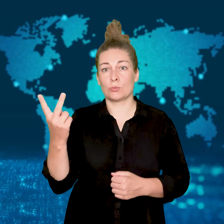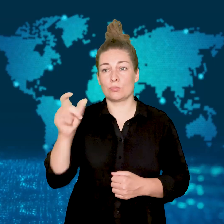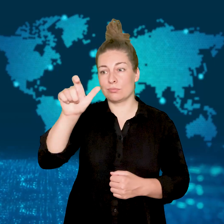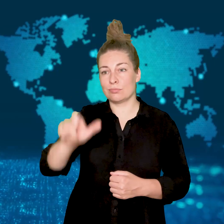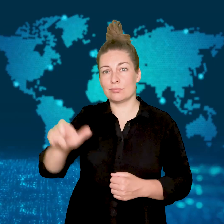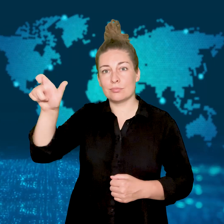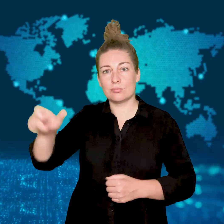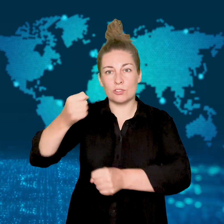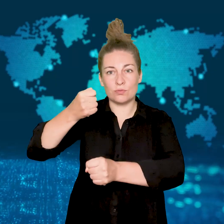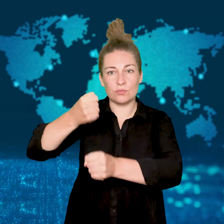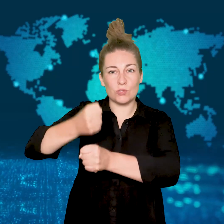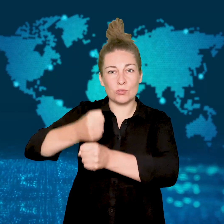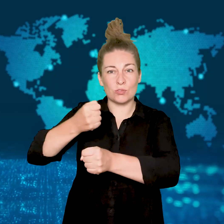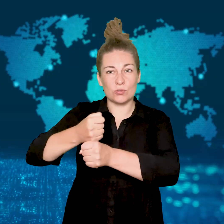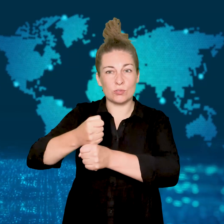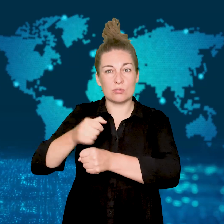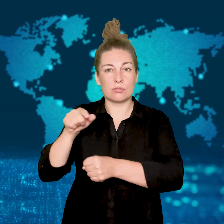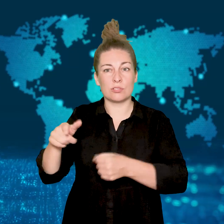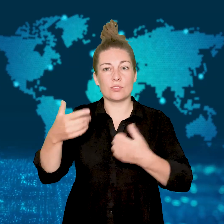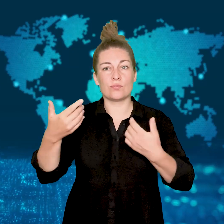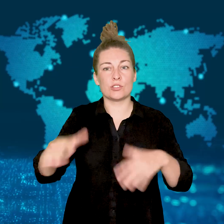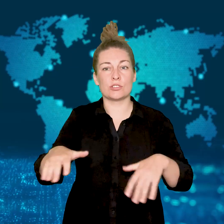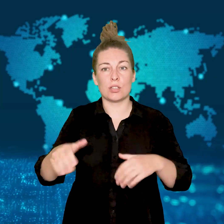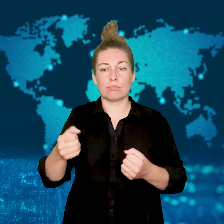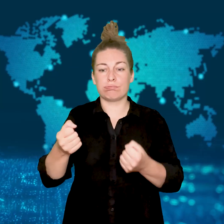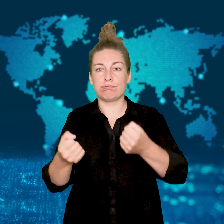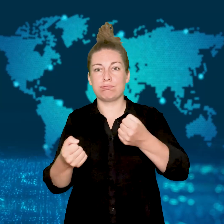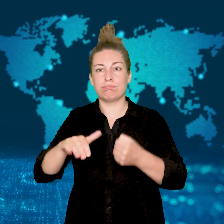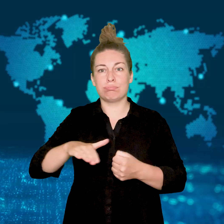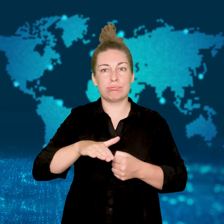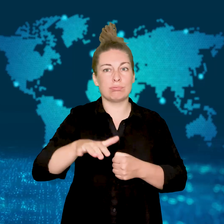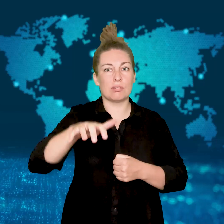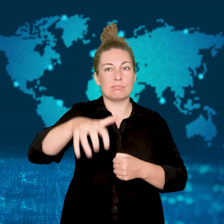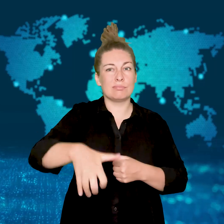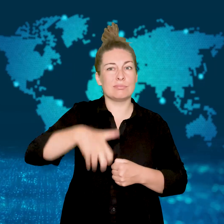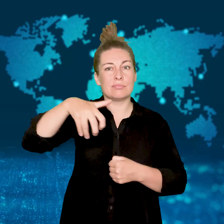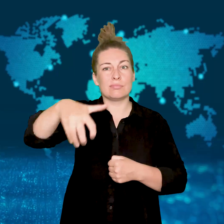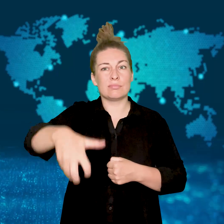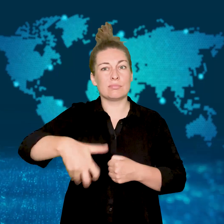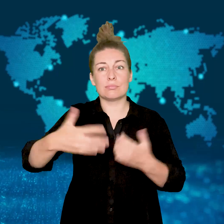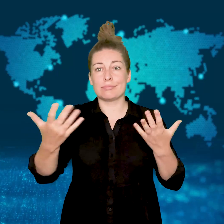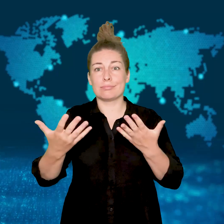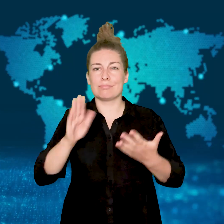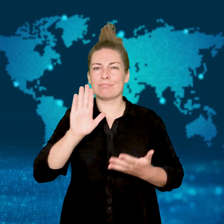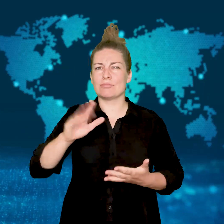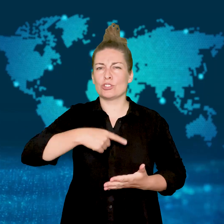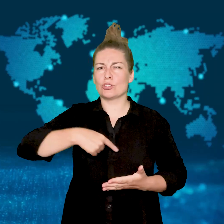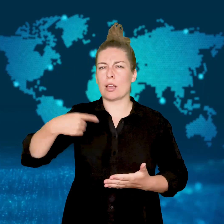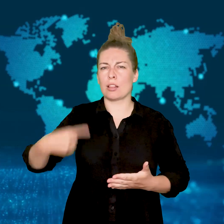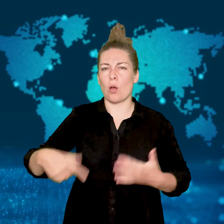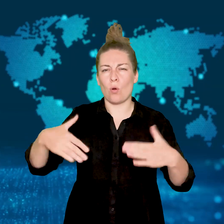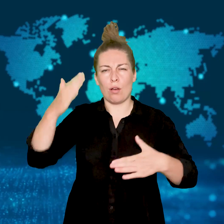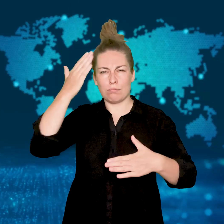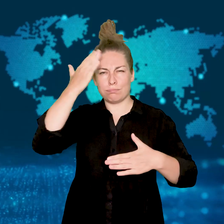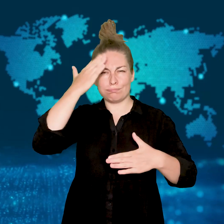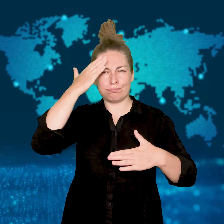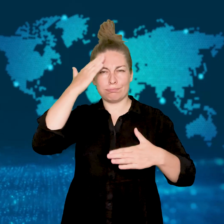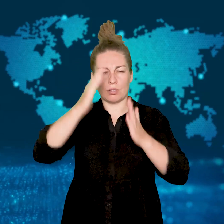[MONIKA]: Two workers damaged the Great Wall of China with their excavator.